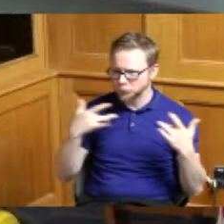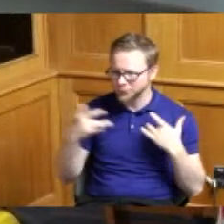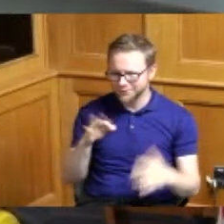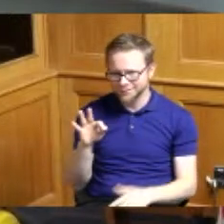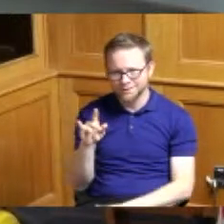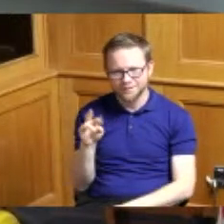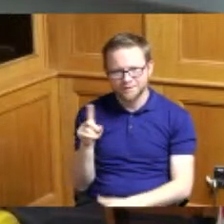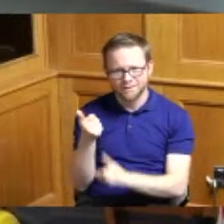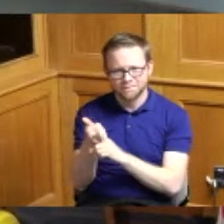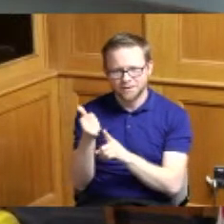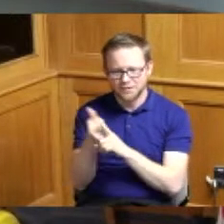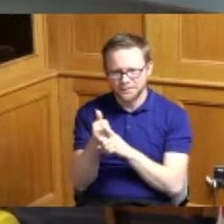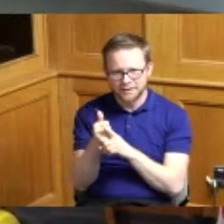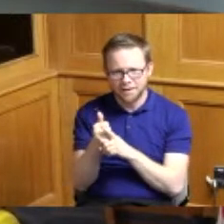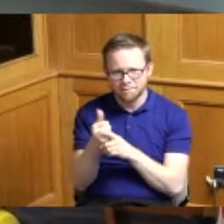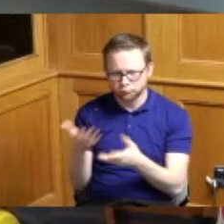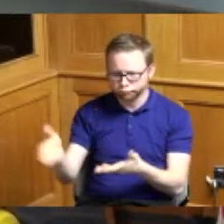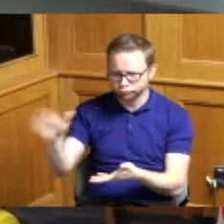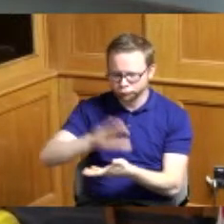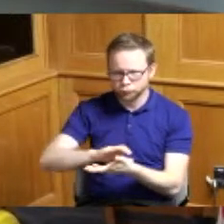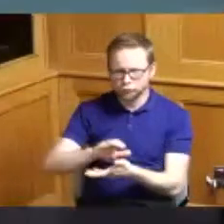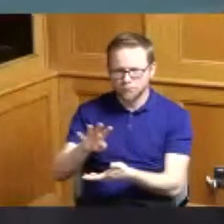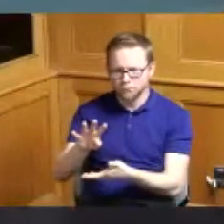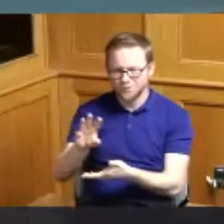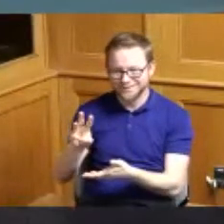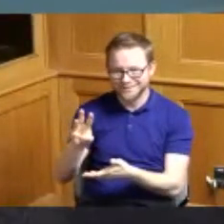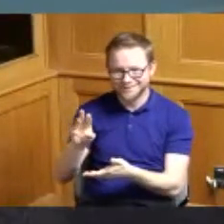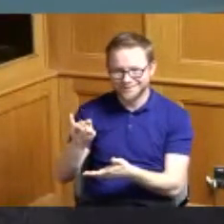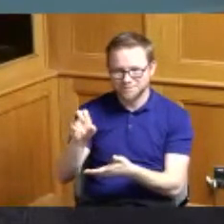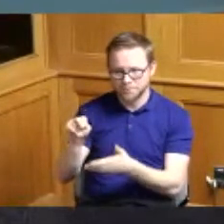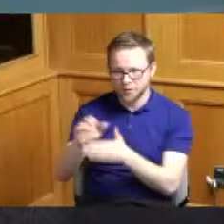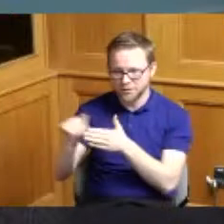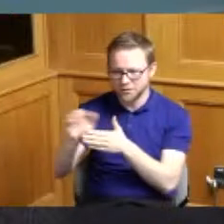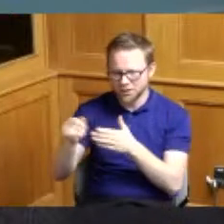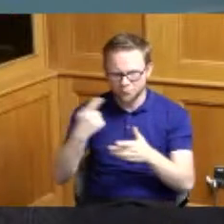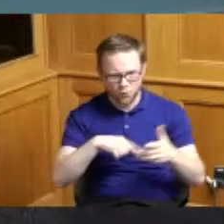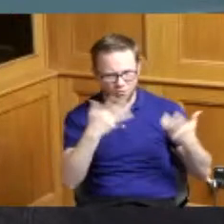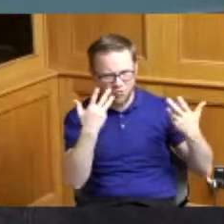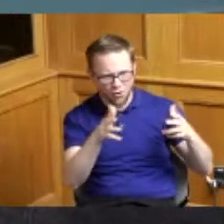and we're talking about 40 million dollars already and we don't even have the real list